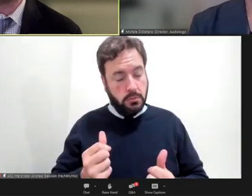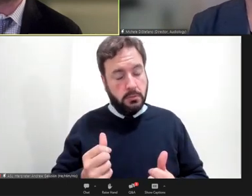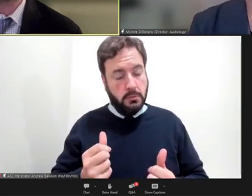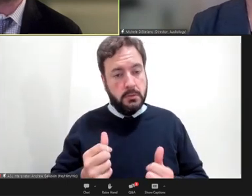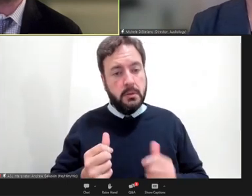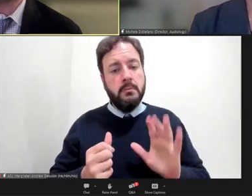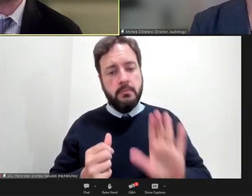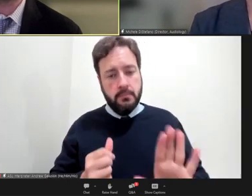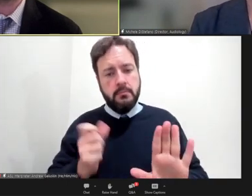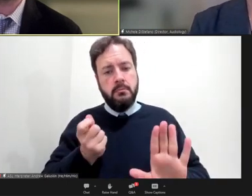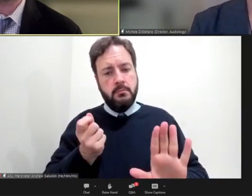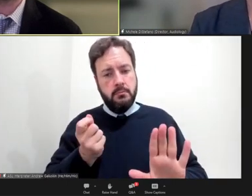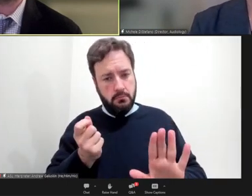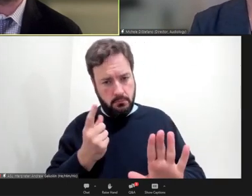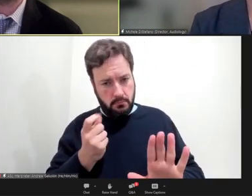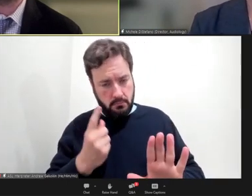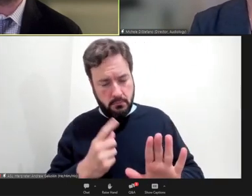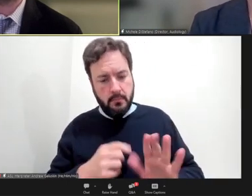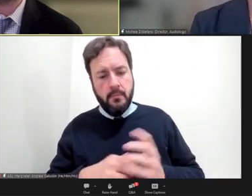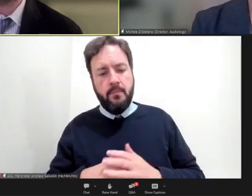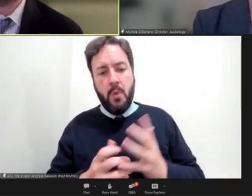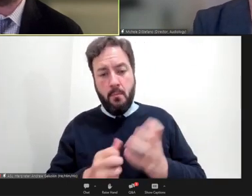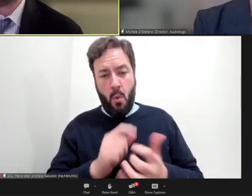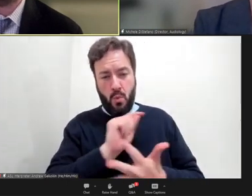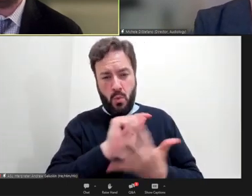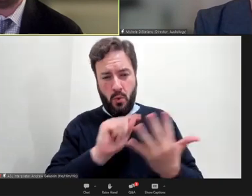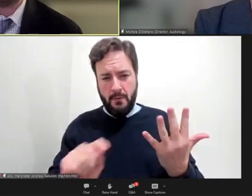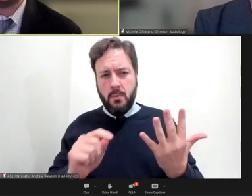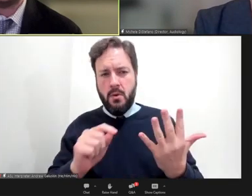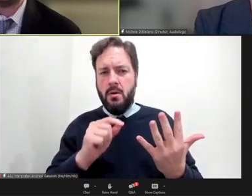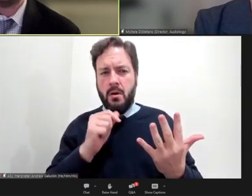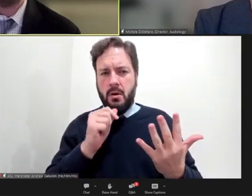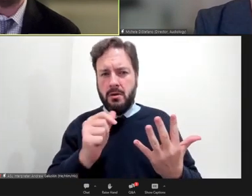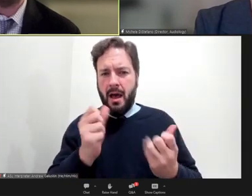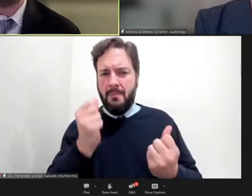Most of those that I can think of are not years later. They could be a little